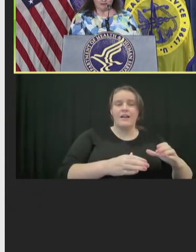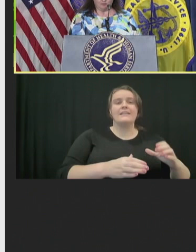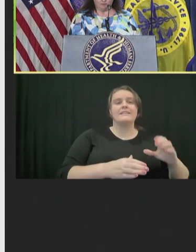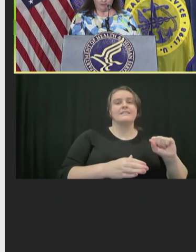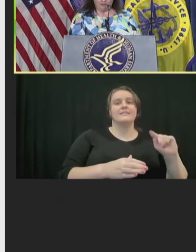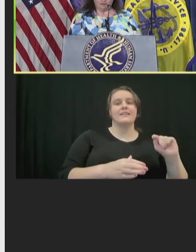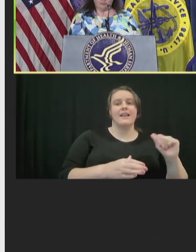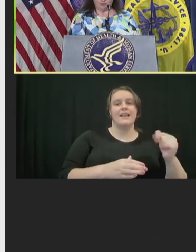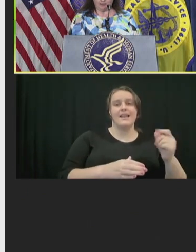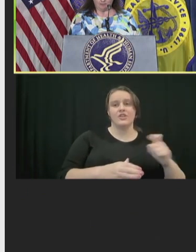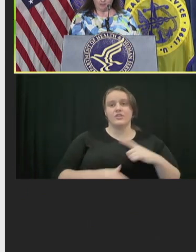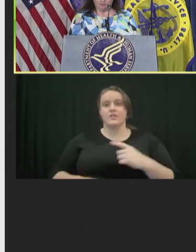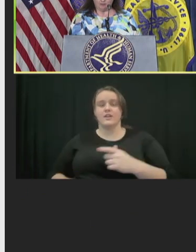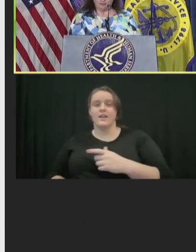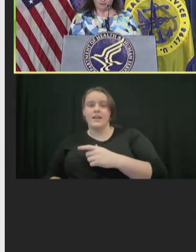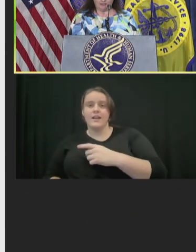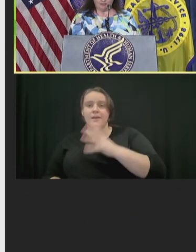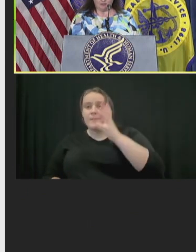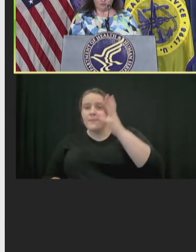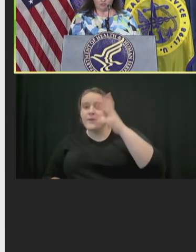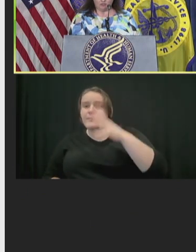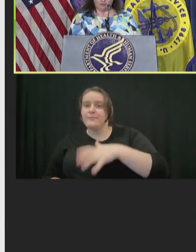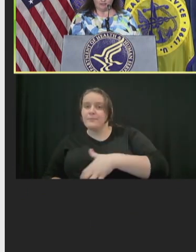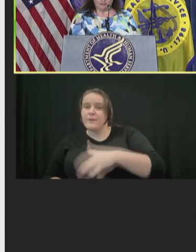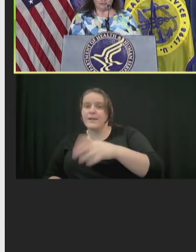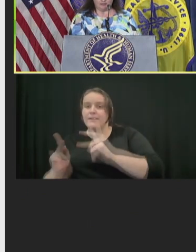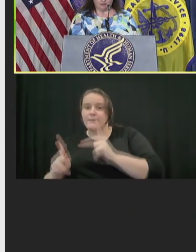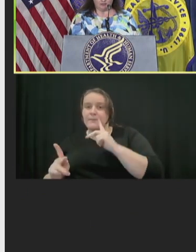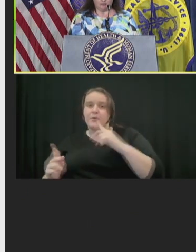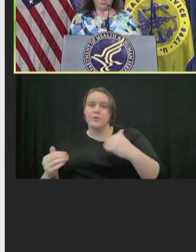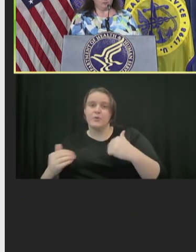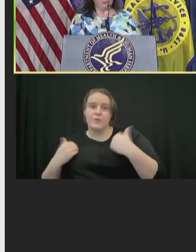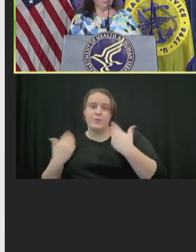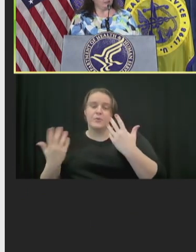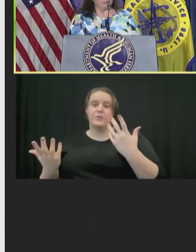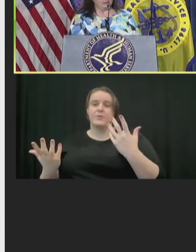women, pregnant people, teens, youth, children, seniors, people with disabilities,